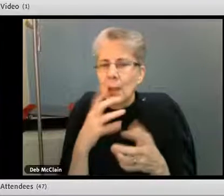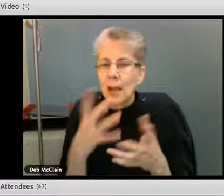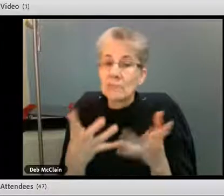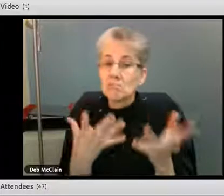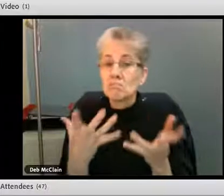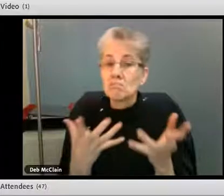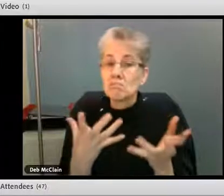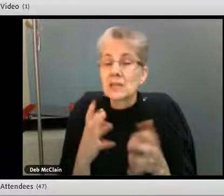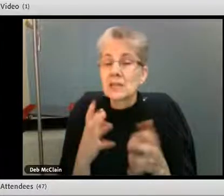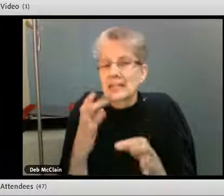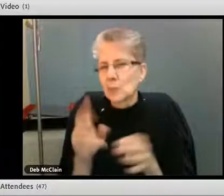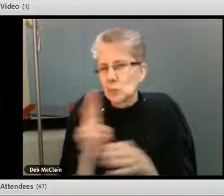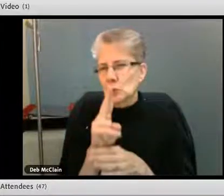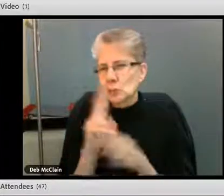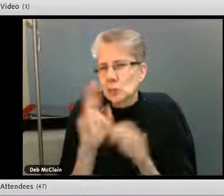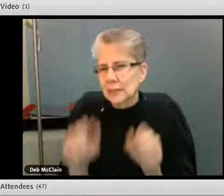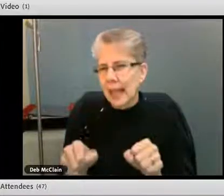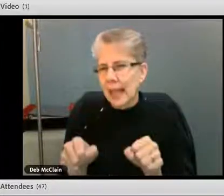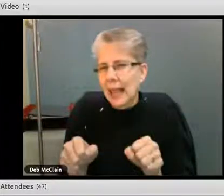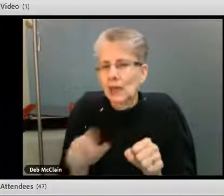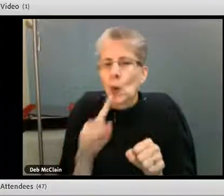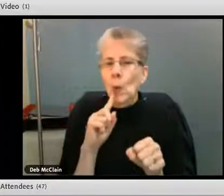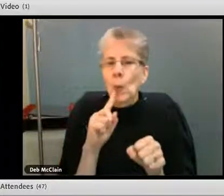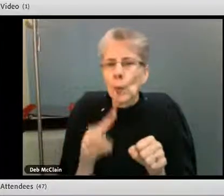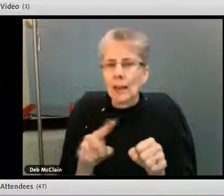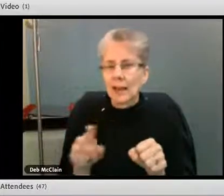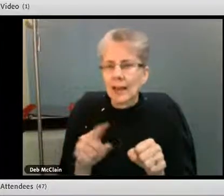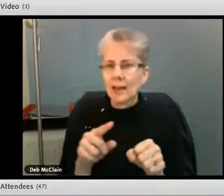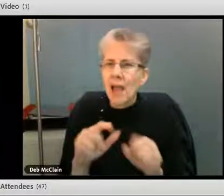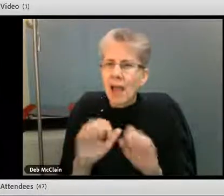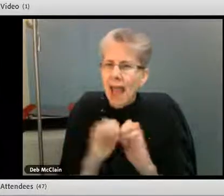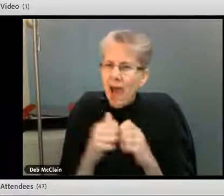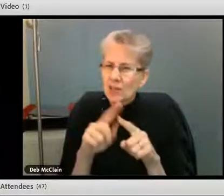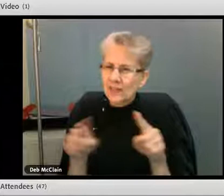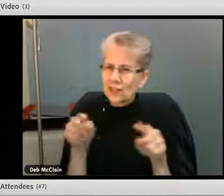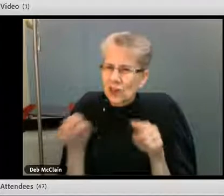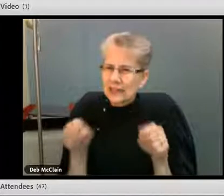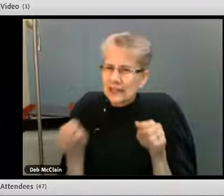Really where these are different are gonna be your preference. Those are my two favorite.